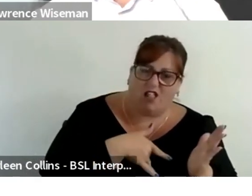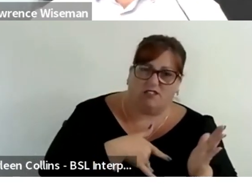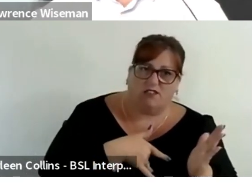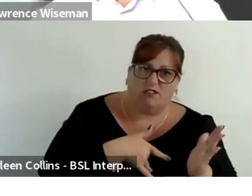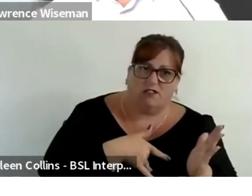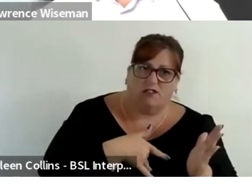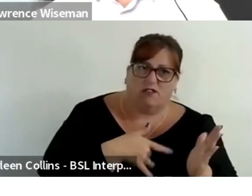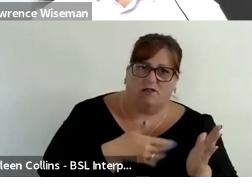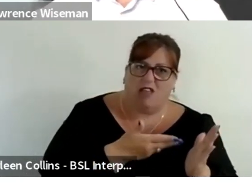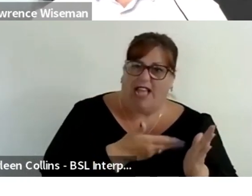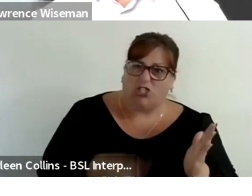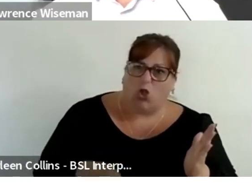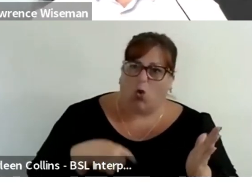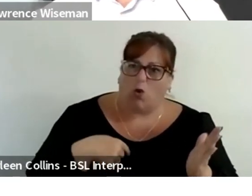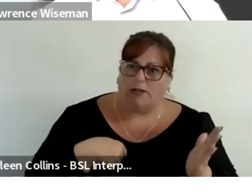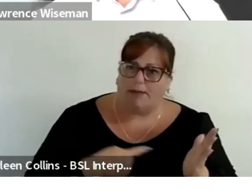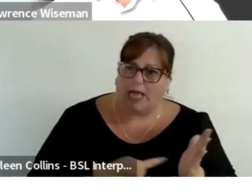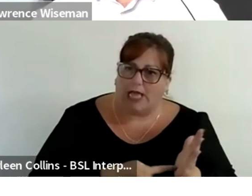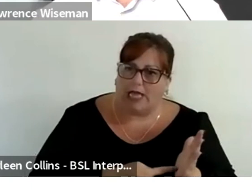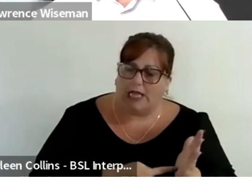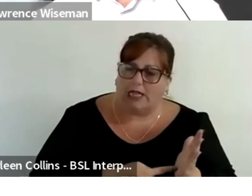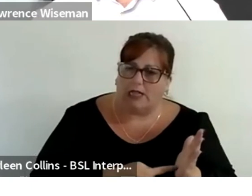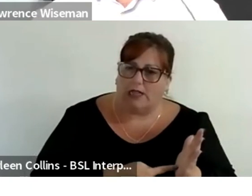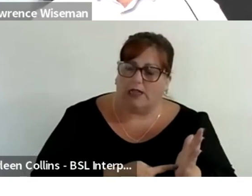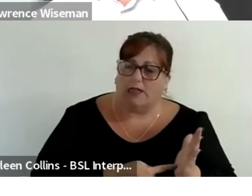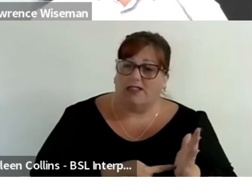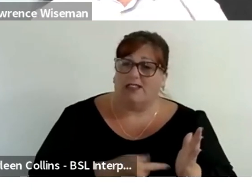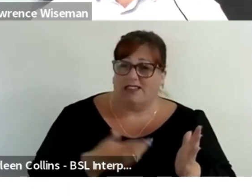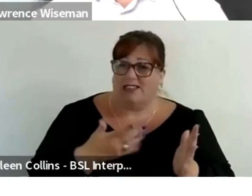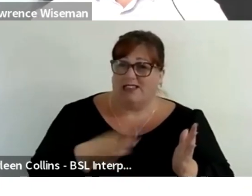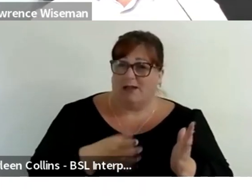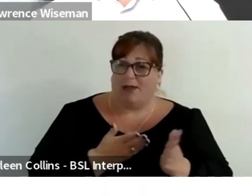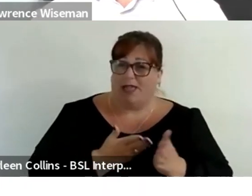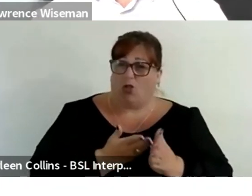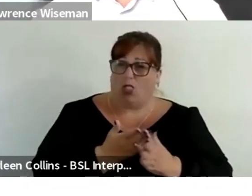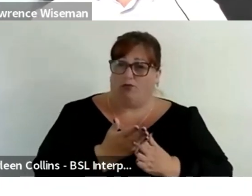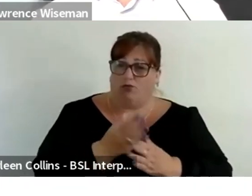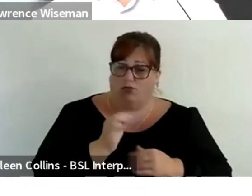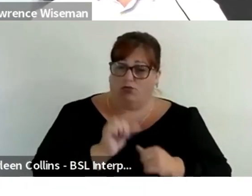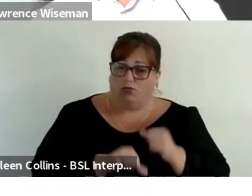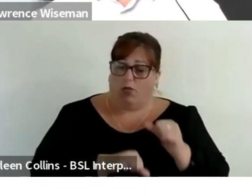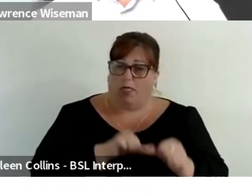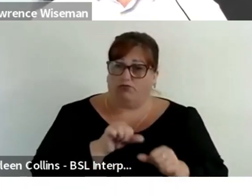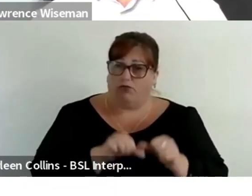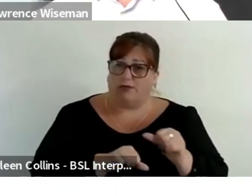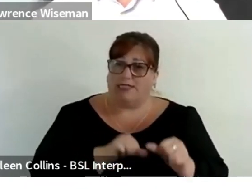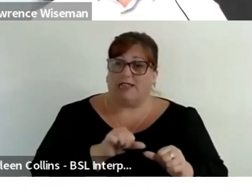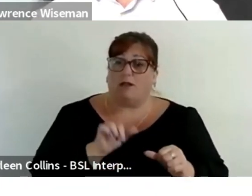We are doing our best. I went through that process, but we certainly always accept there is room to improve that.